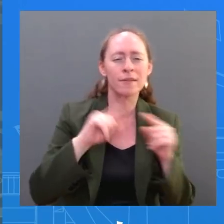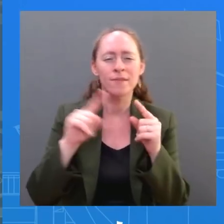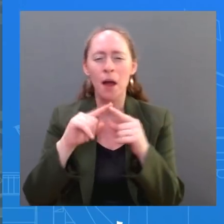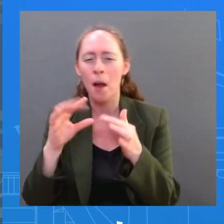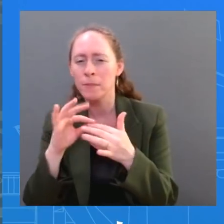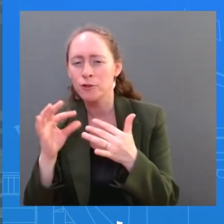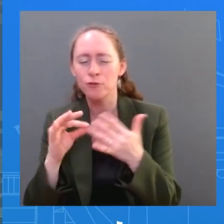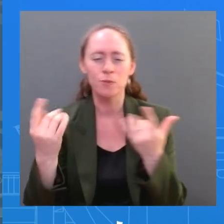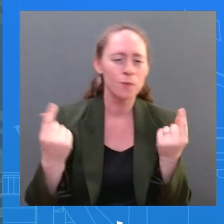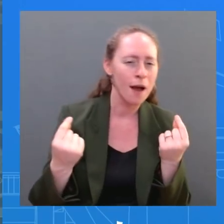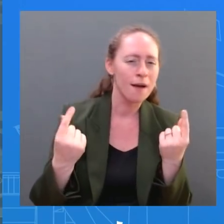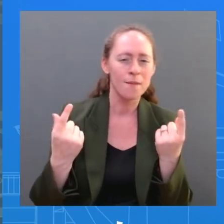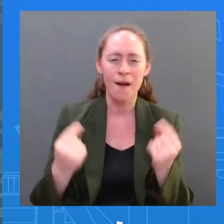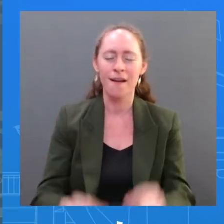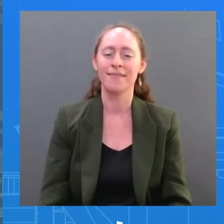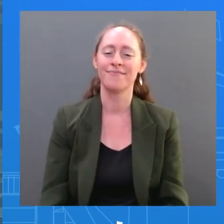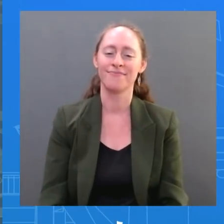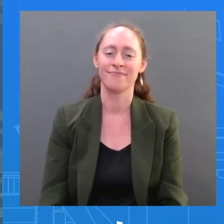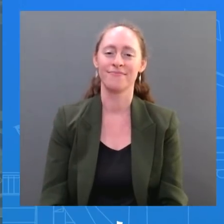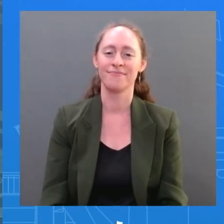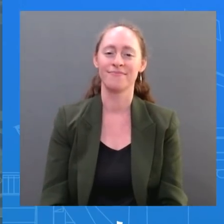the SCOTUS decision was not driven by the Constitution.